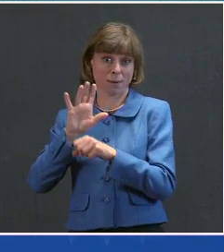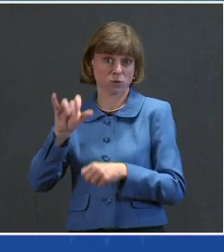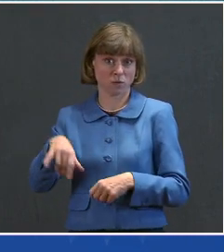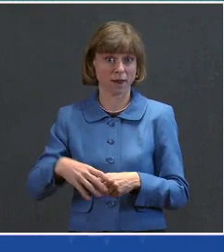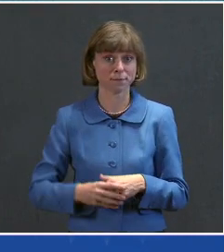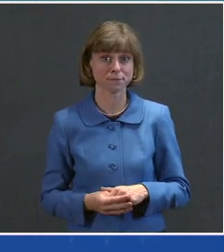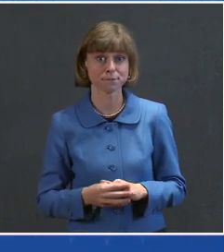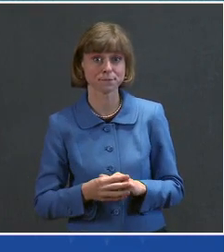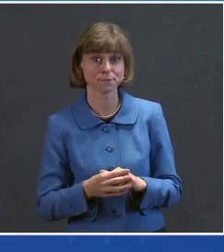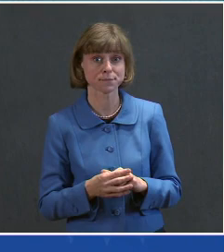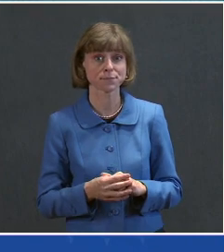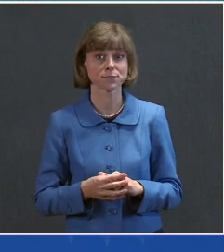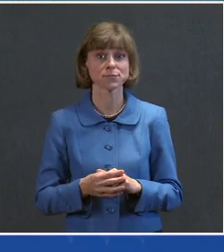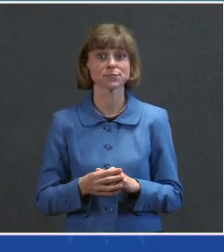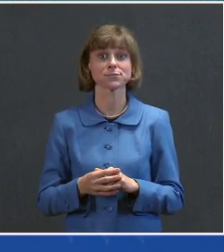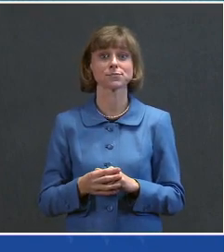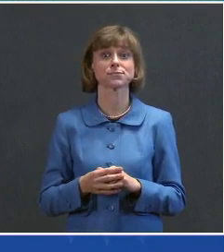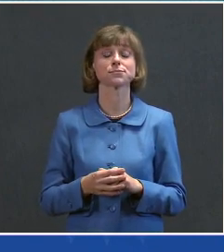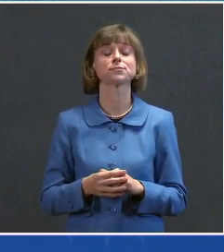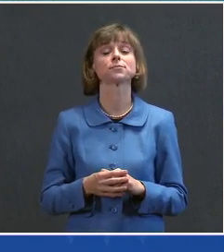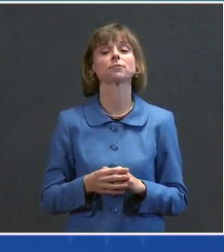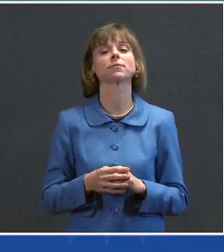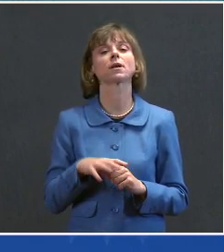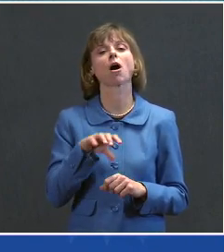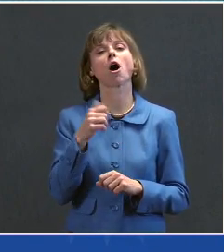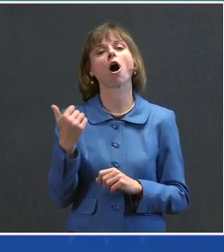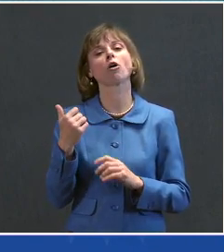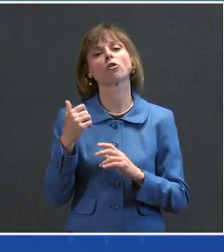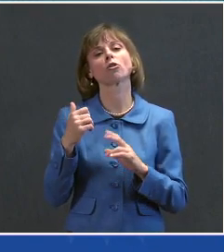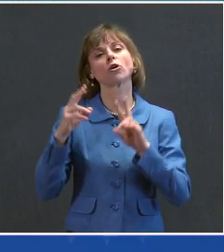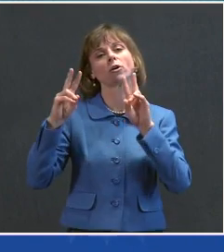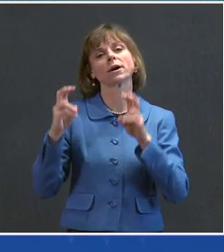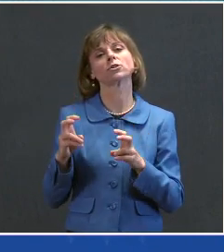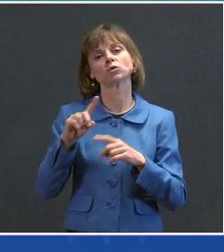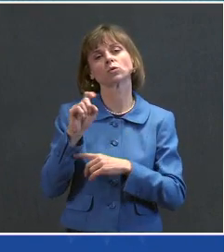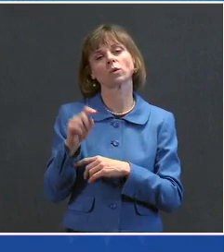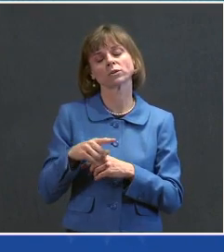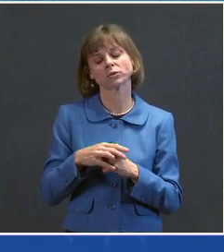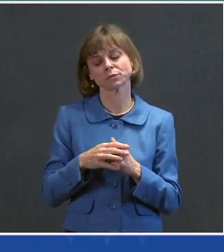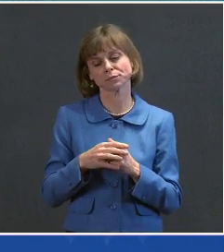or similar agenda issue-type of question from Ella Nilsen of Vox.